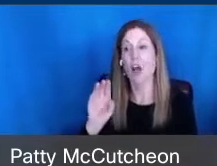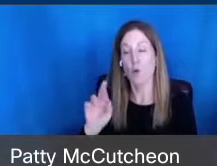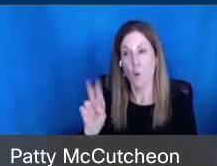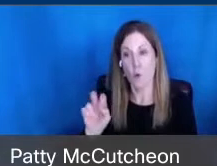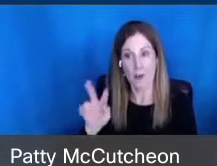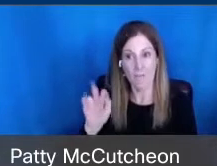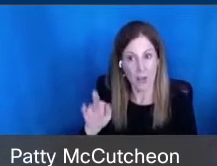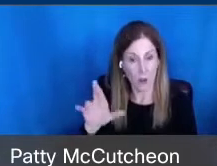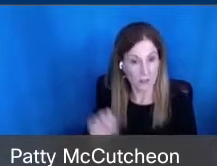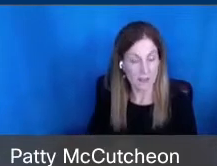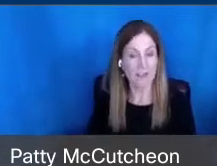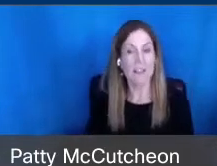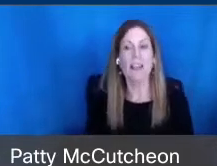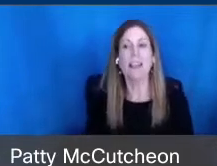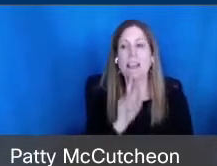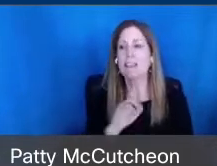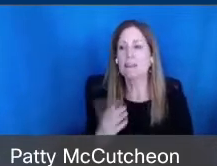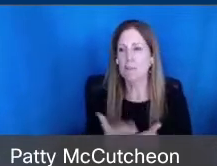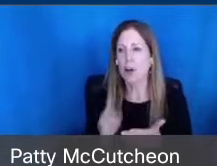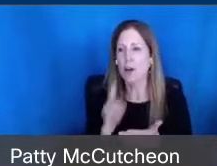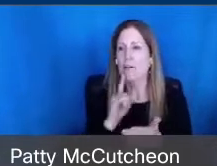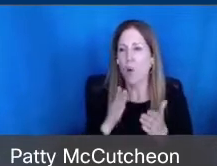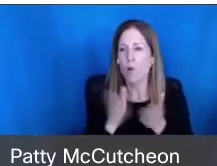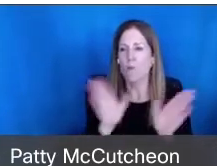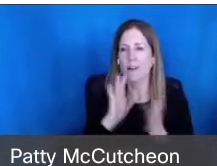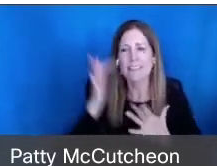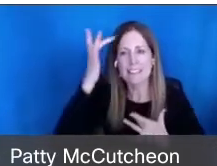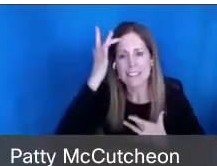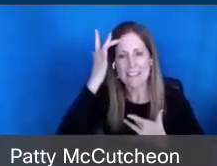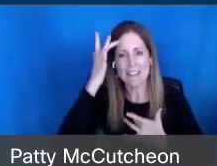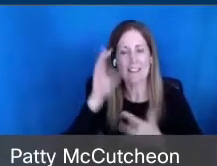is part of our overall diseases and conditions outreach and messaging.